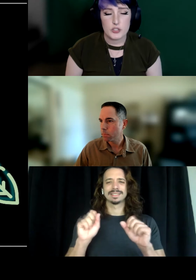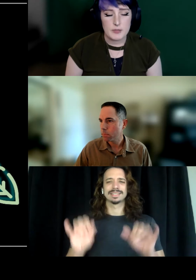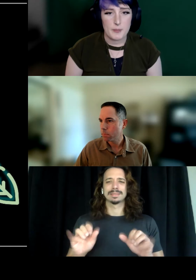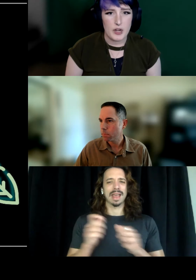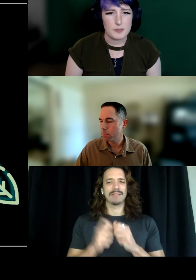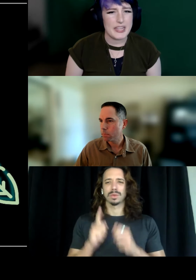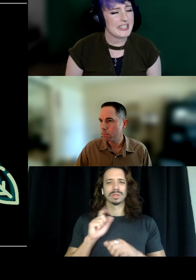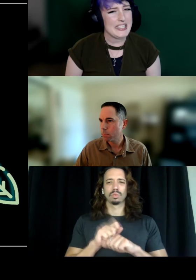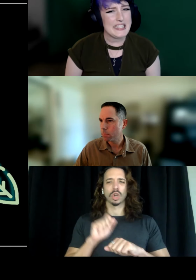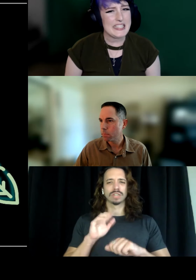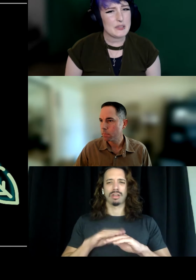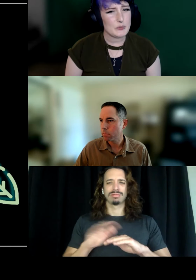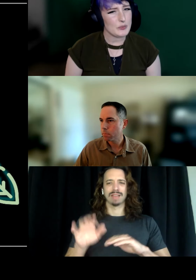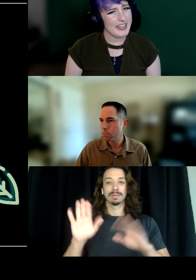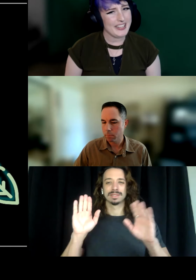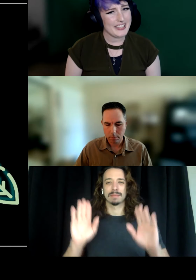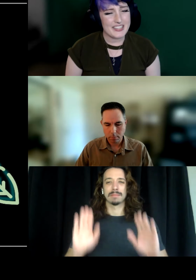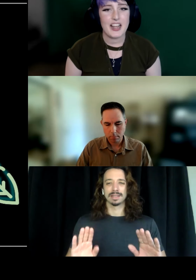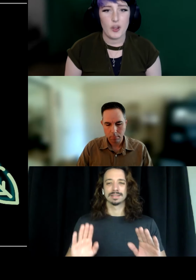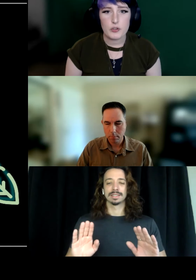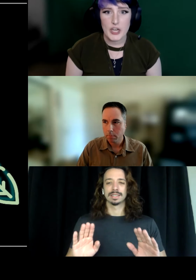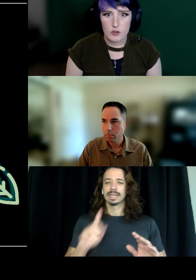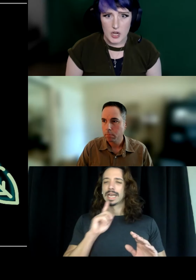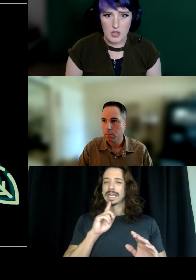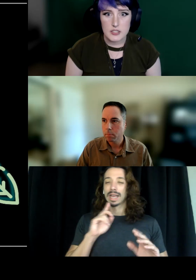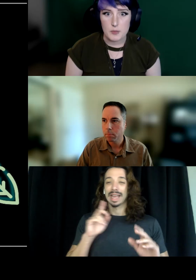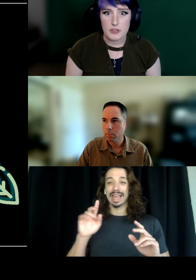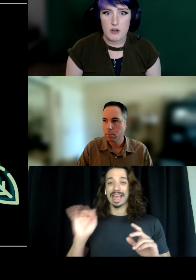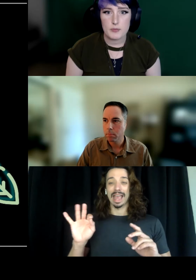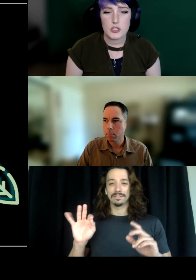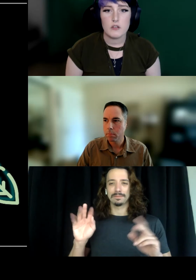So sometimes when I'm like "is this right?" I will check out GEL and see what they're up to.